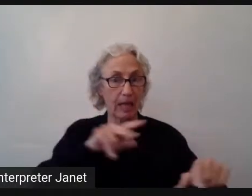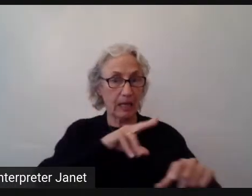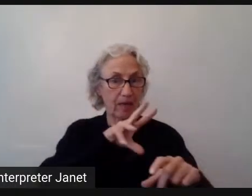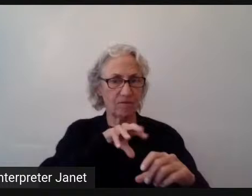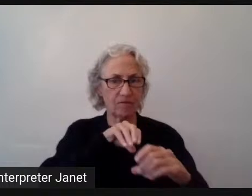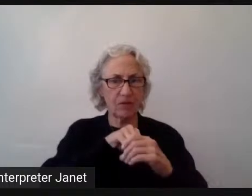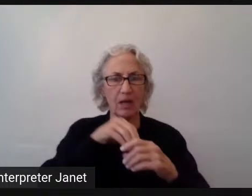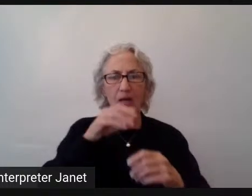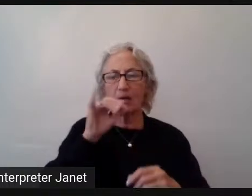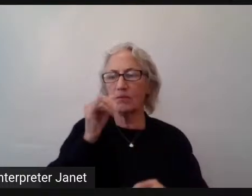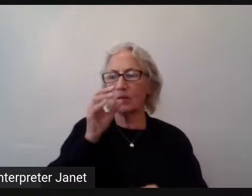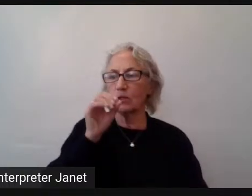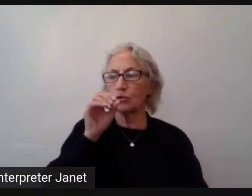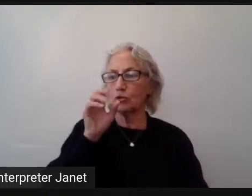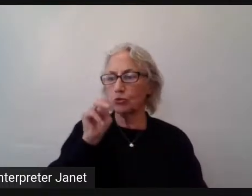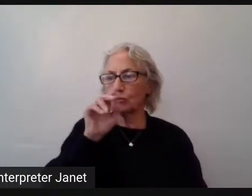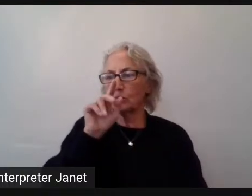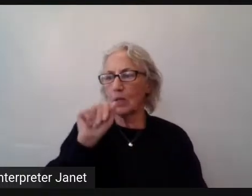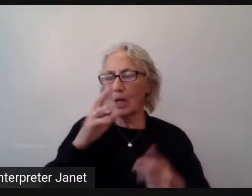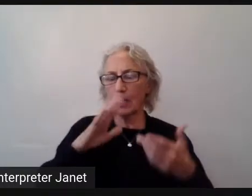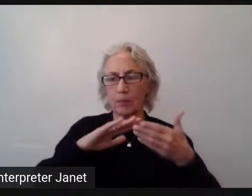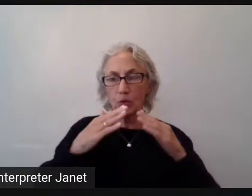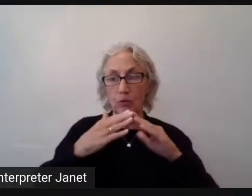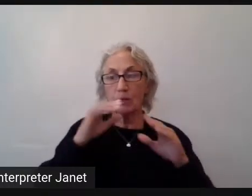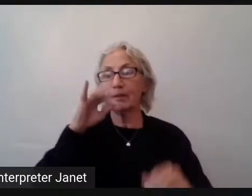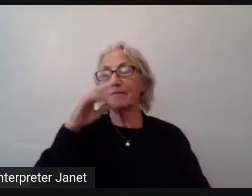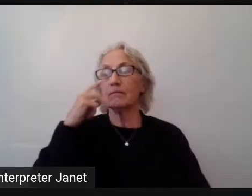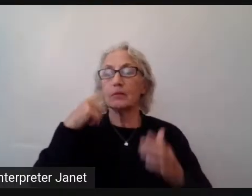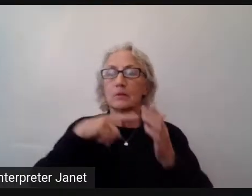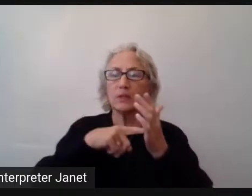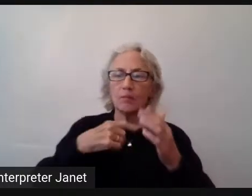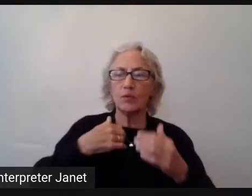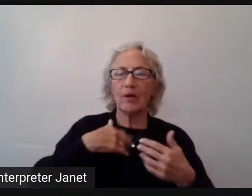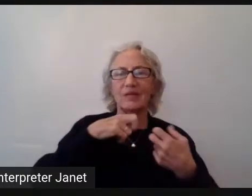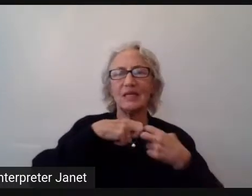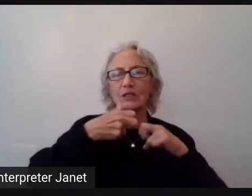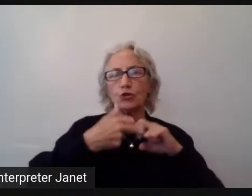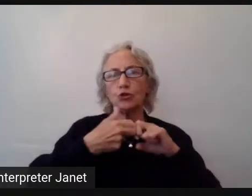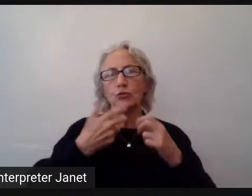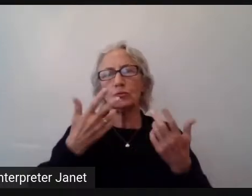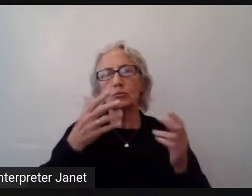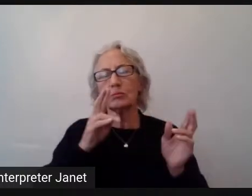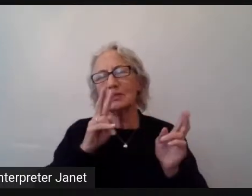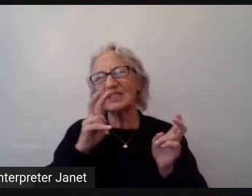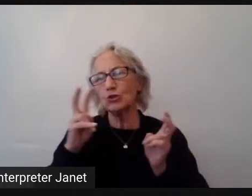≫: I love that payroll one quick question . How do people get in touch again, involved in the Joomla community?